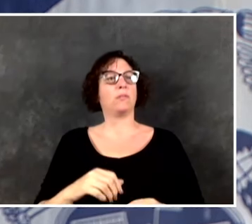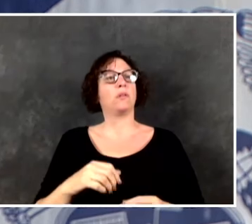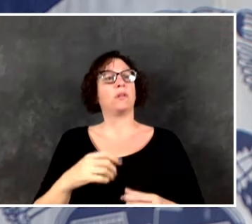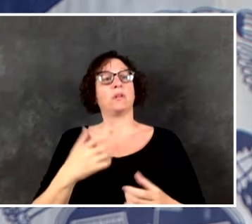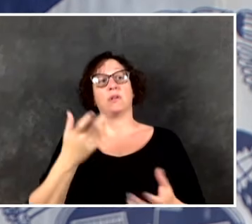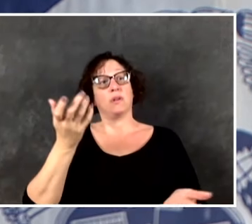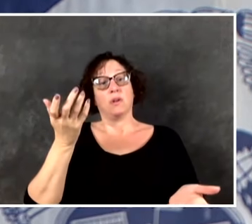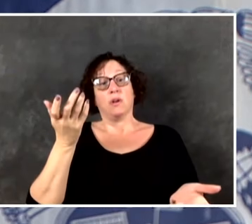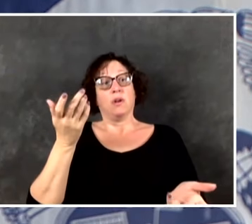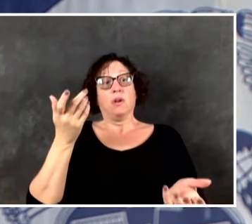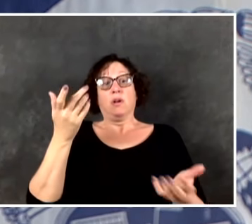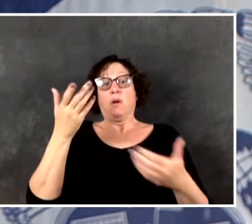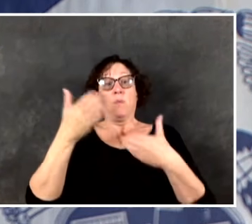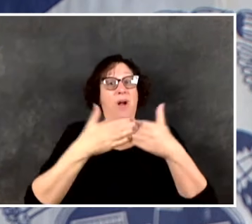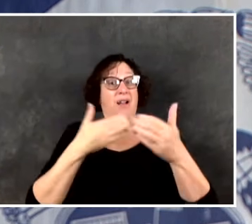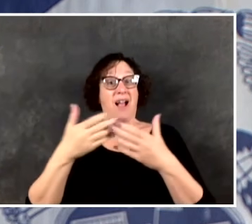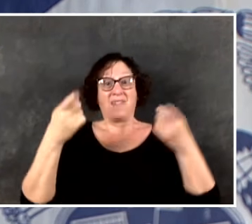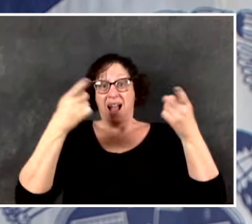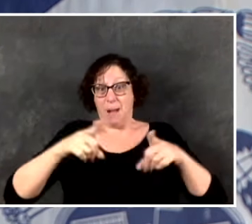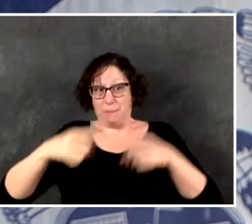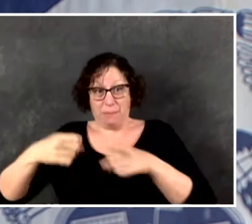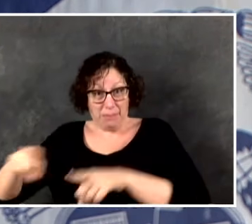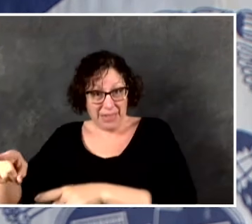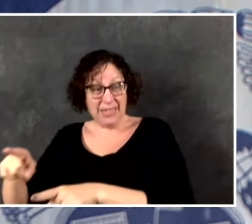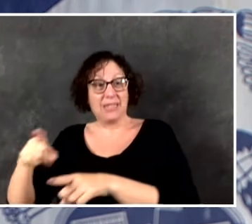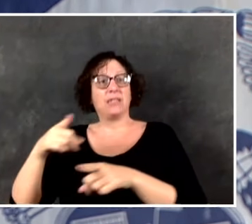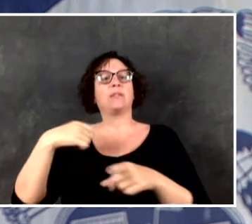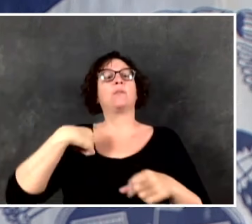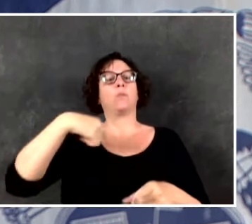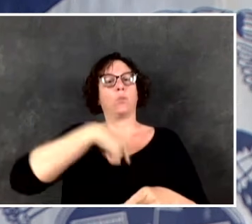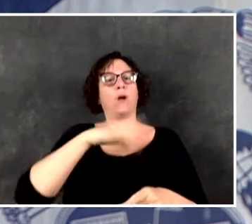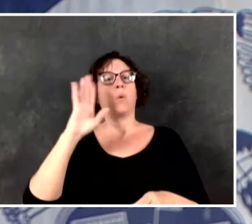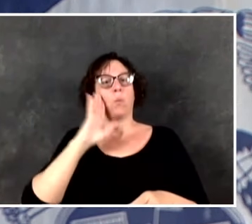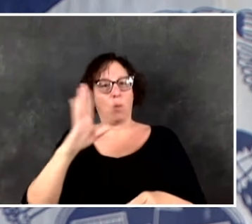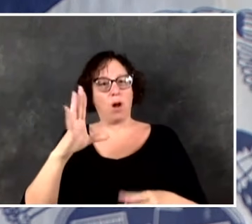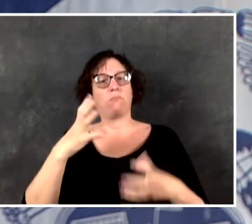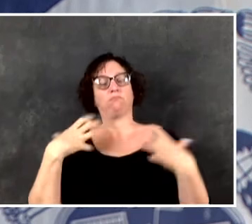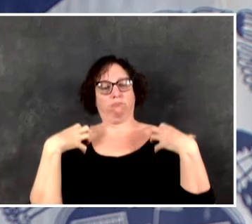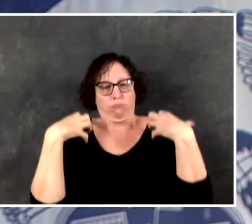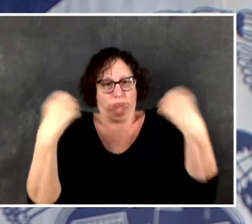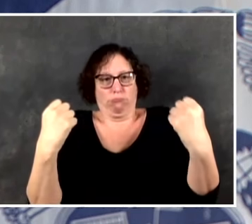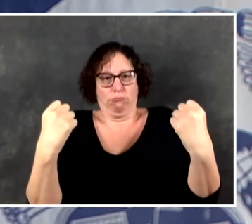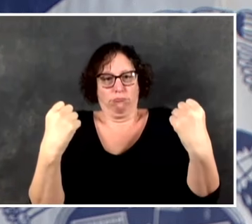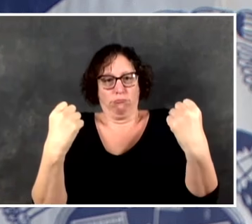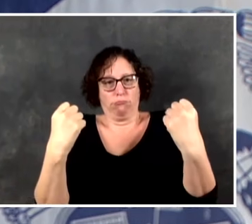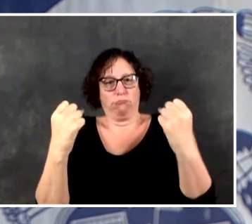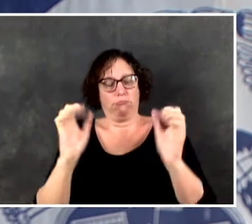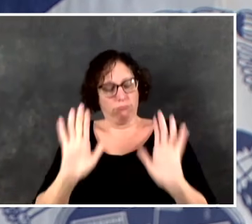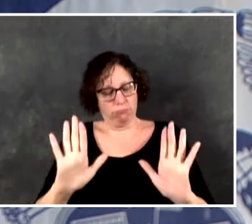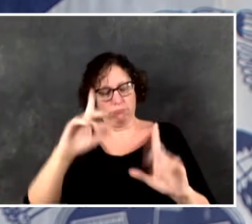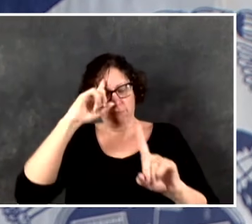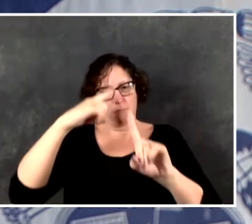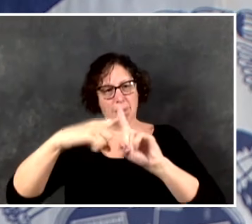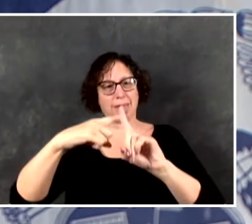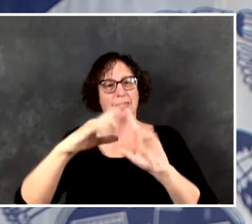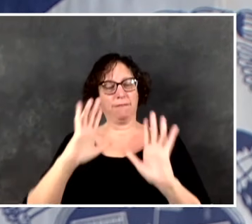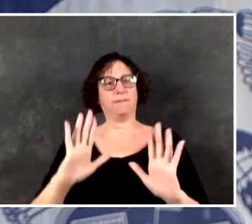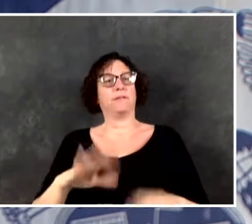WHATEVER IS HRTONW AT US AND WHATEVER WE DO OR D'ONT GET FROM THE FEDERAL GOVERNMENT, WE HA VETOEM REMBER THAT NEW YORK